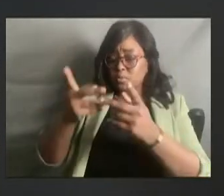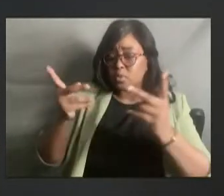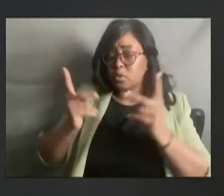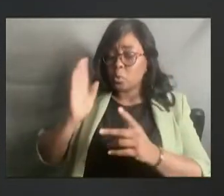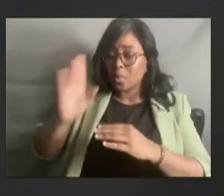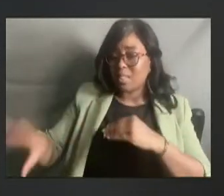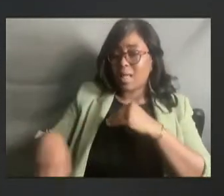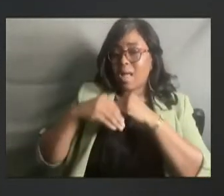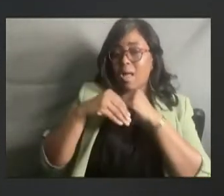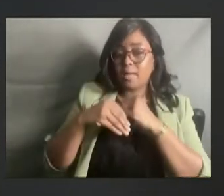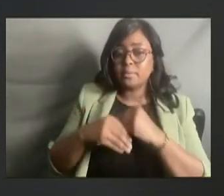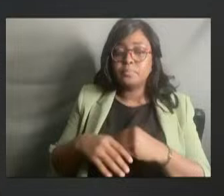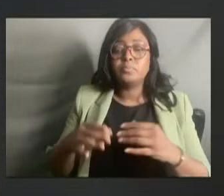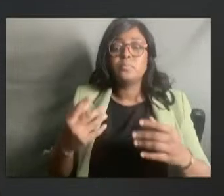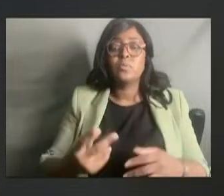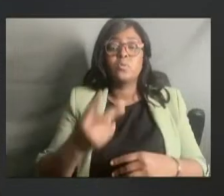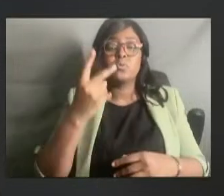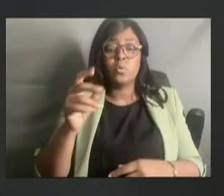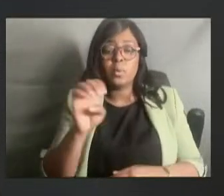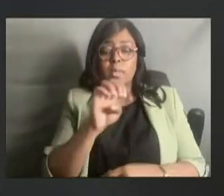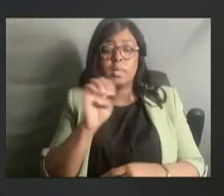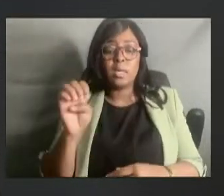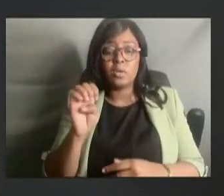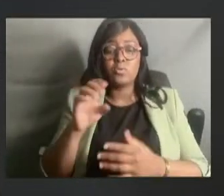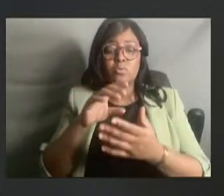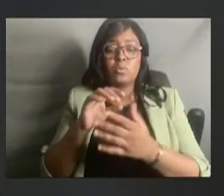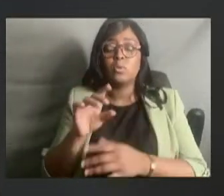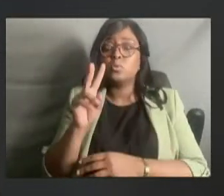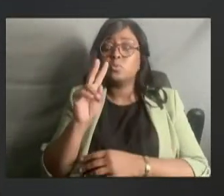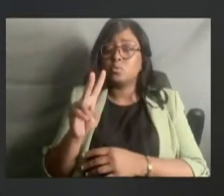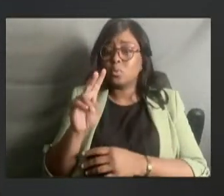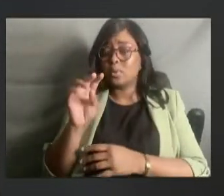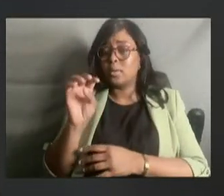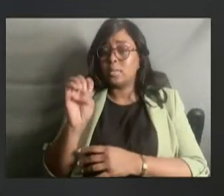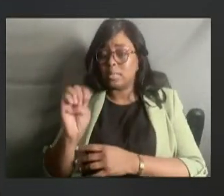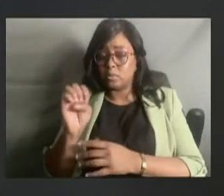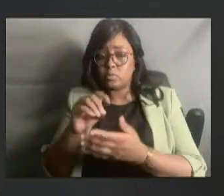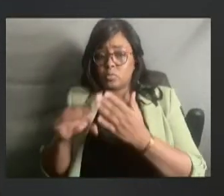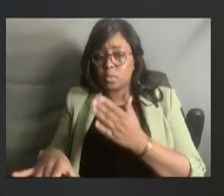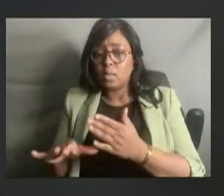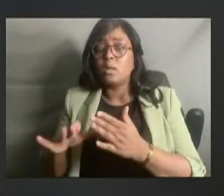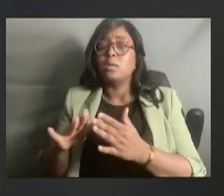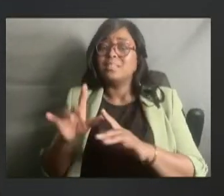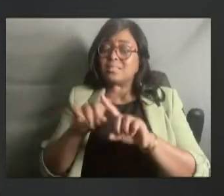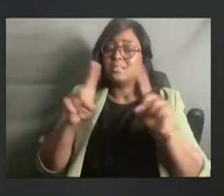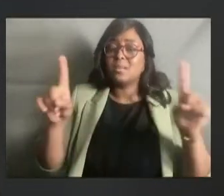education. We are adding positions to special education